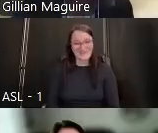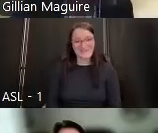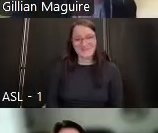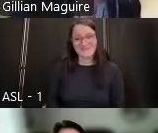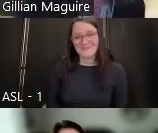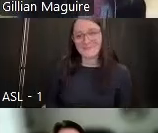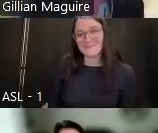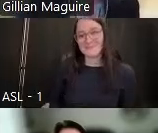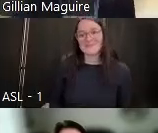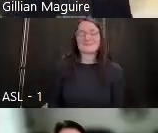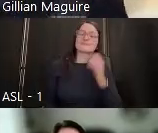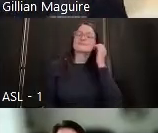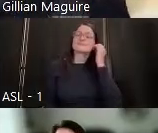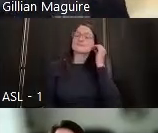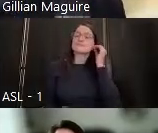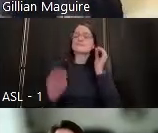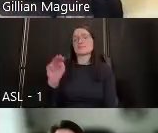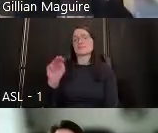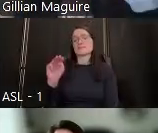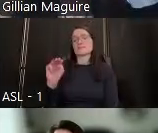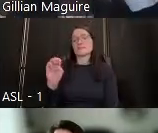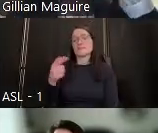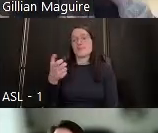Thanks so much Gillian for responding to that and I think that addresses a couple of questions